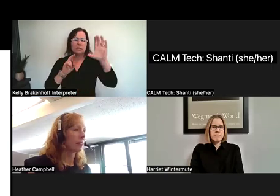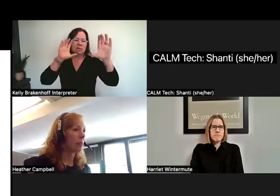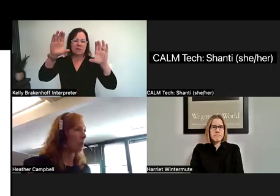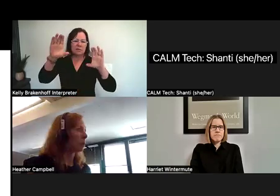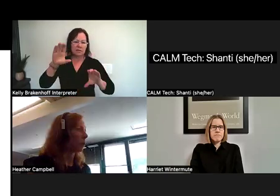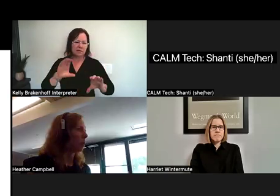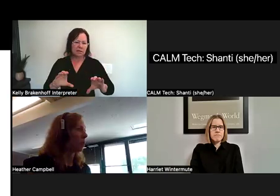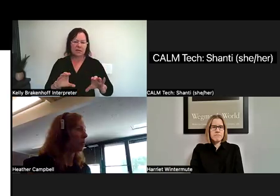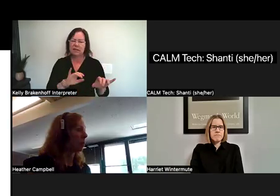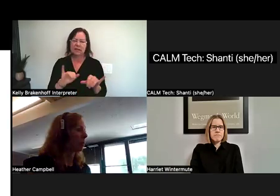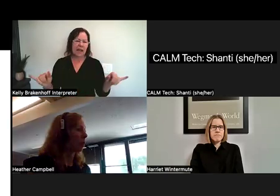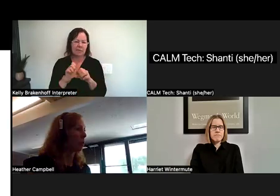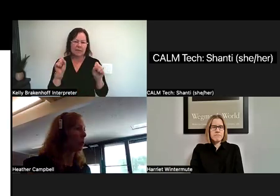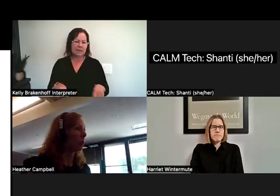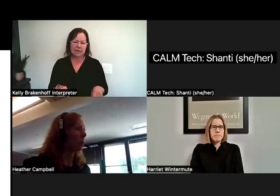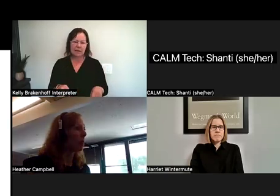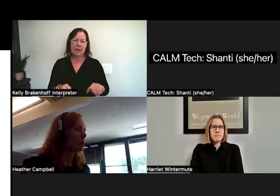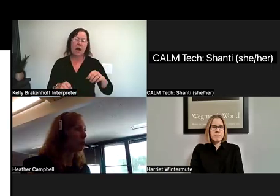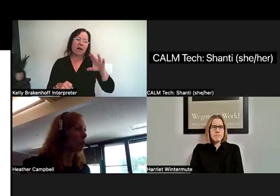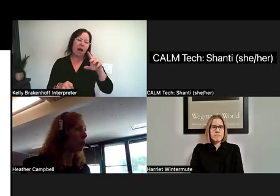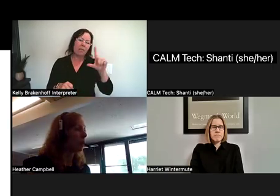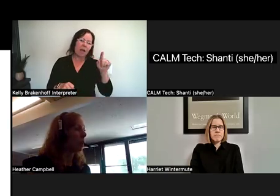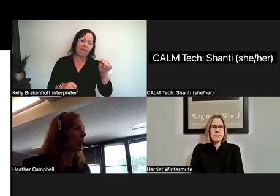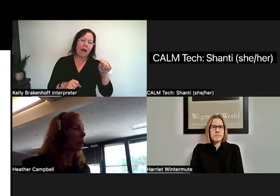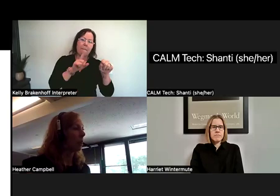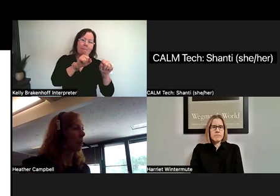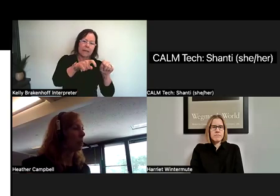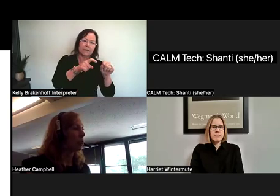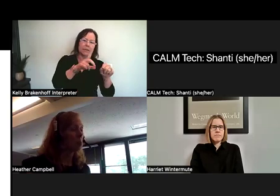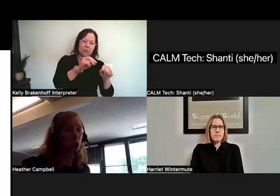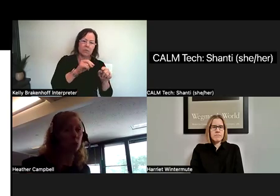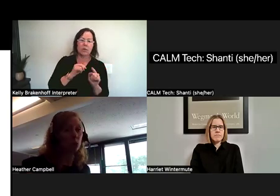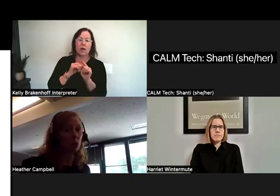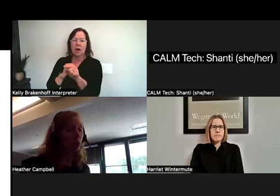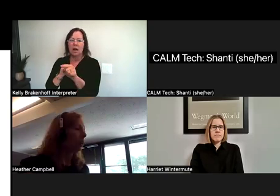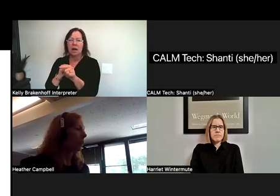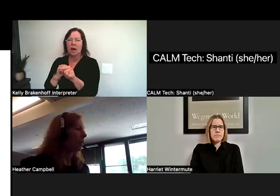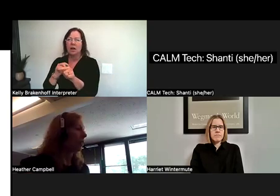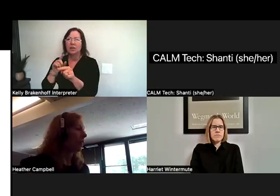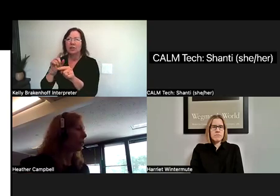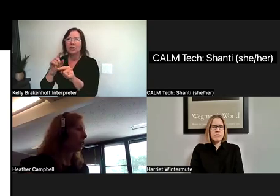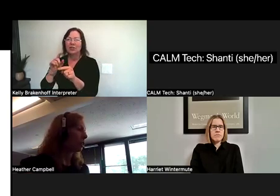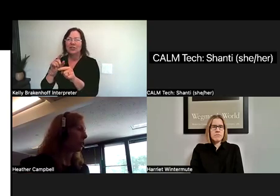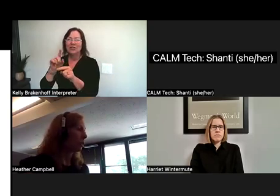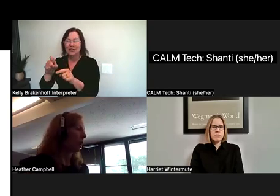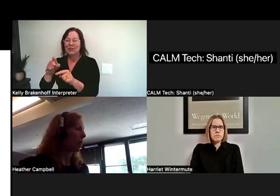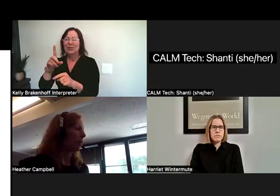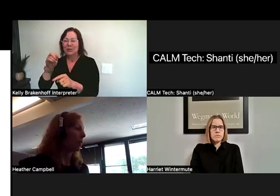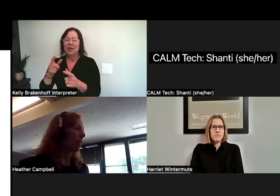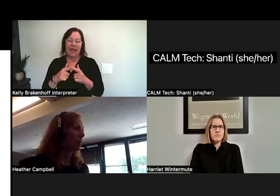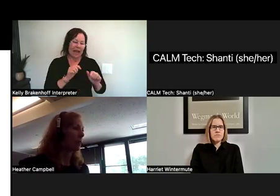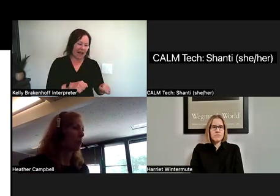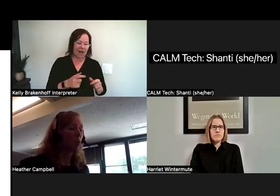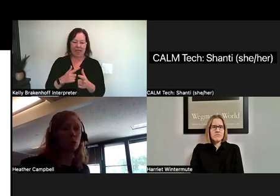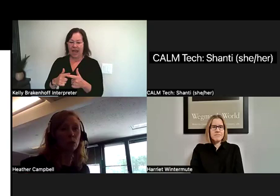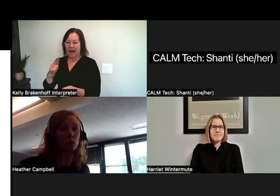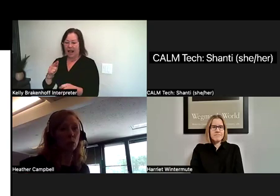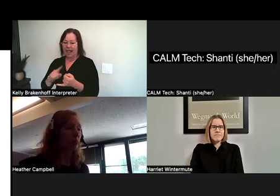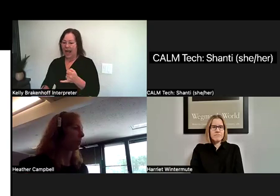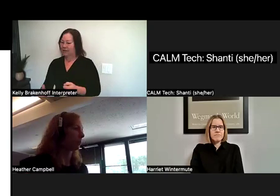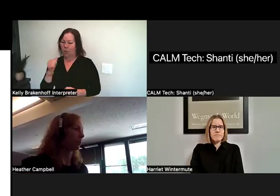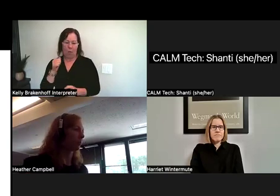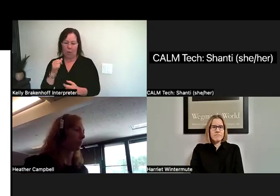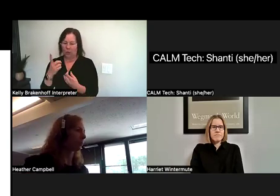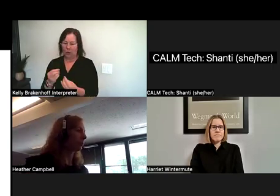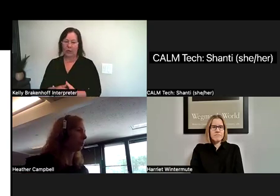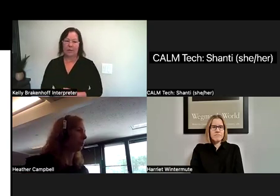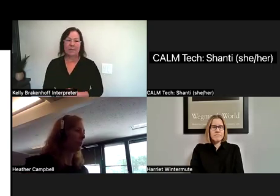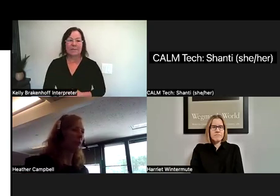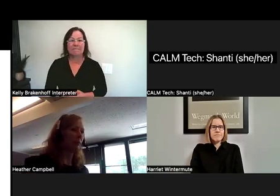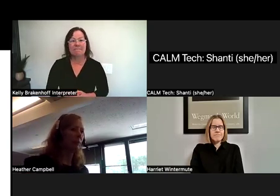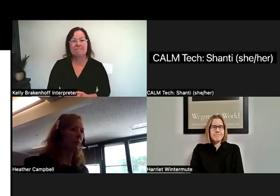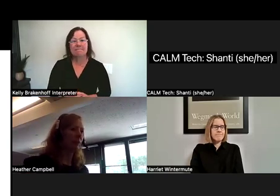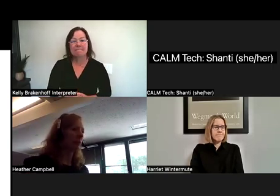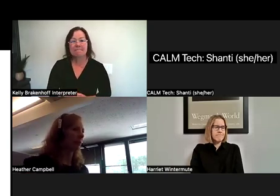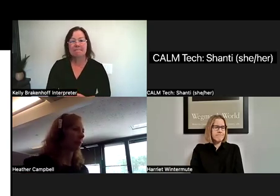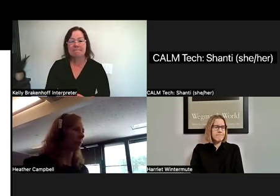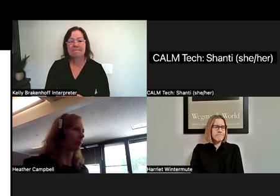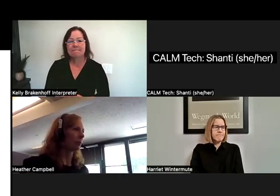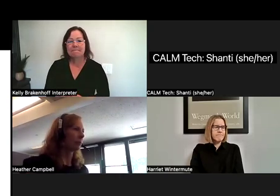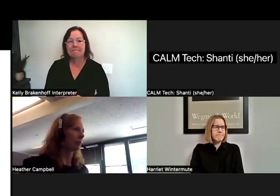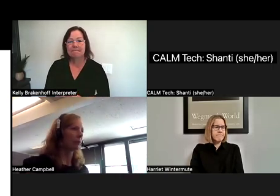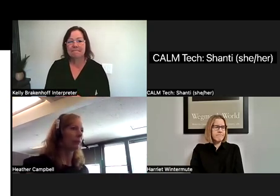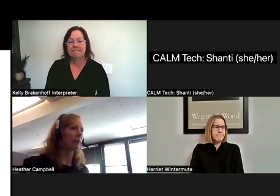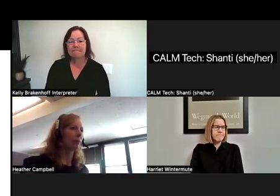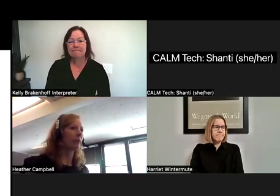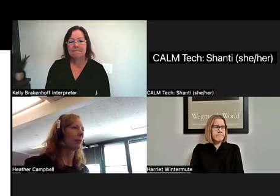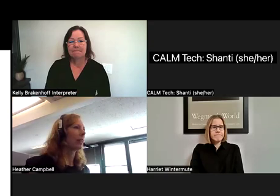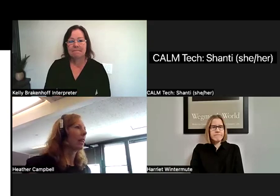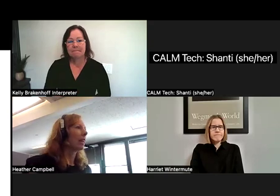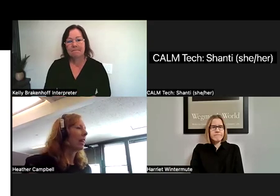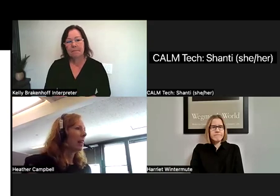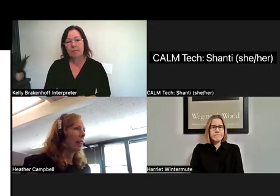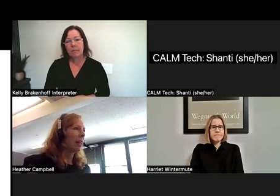system. The so the top left quadrant would do and should do and could do and lastly won't do.